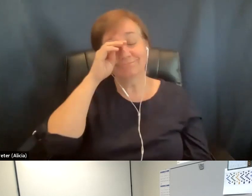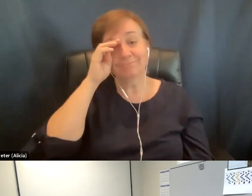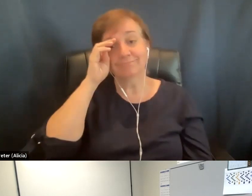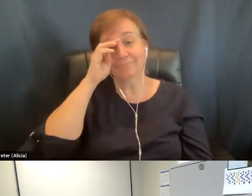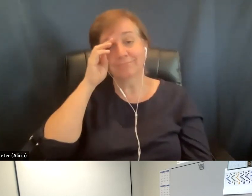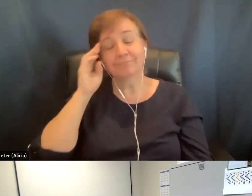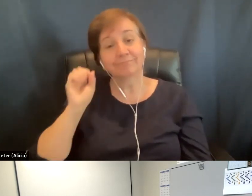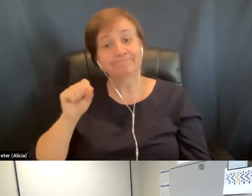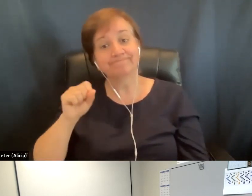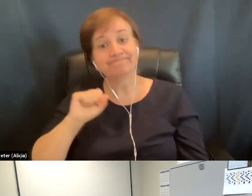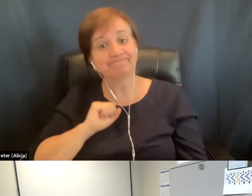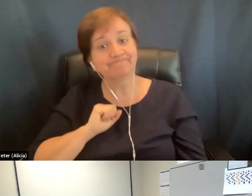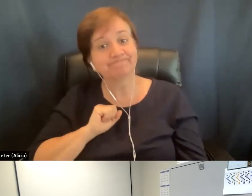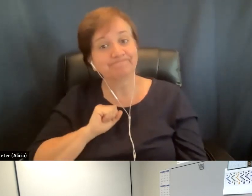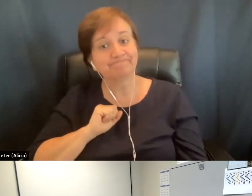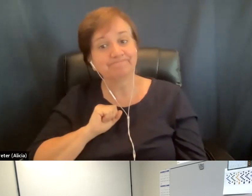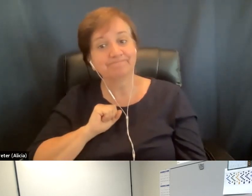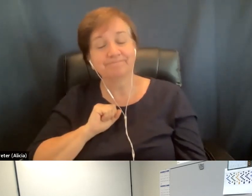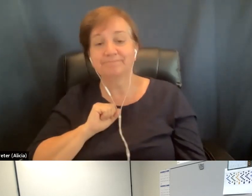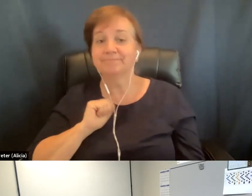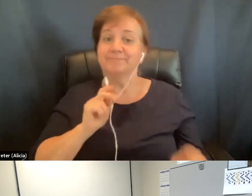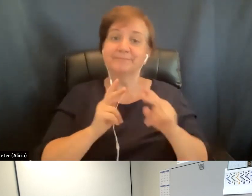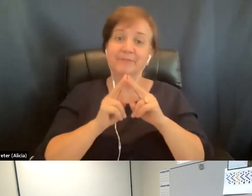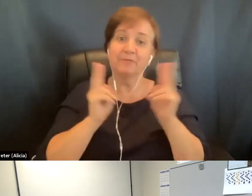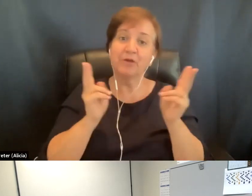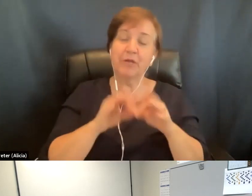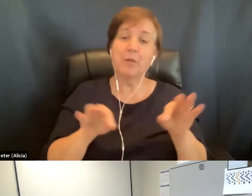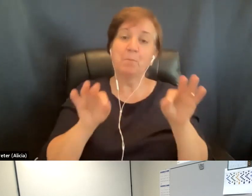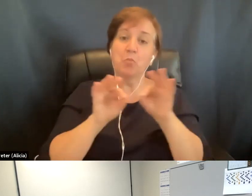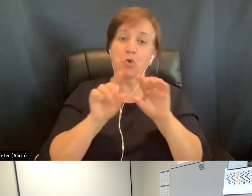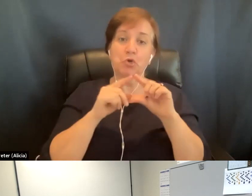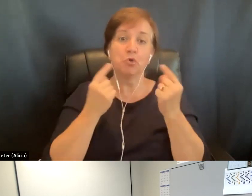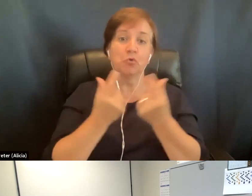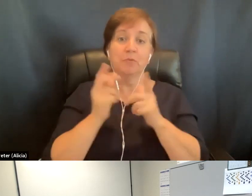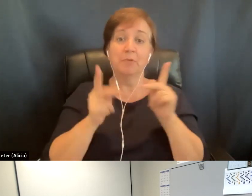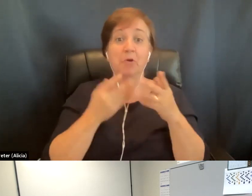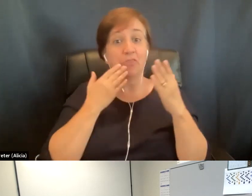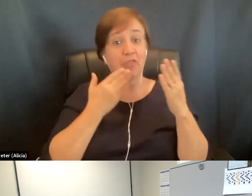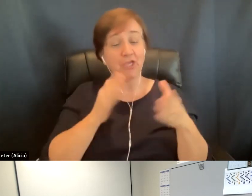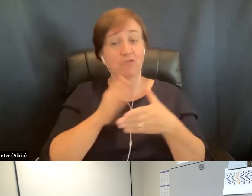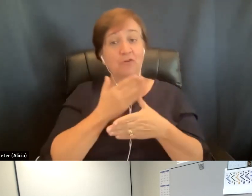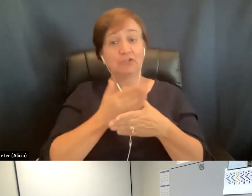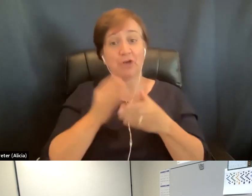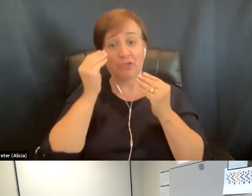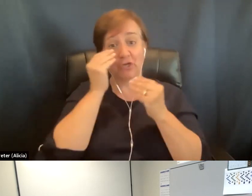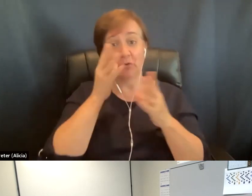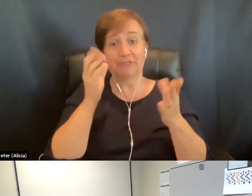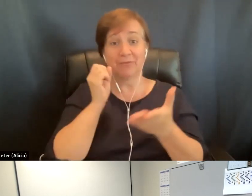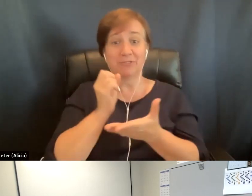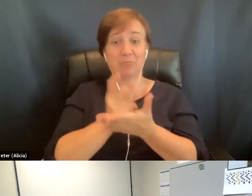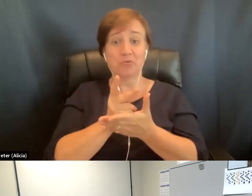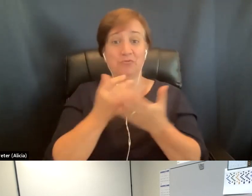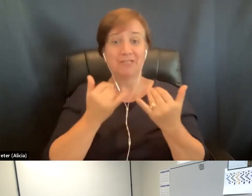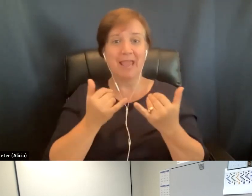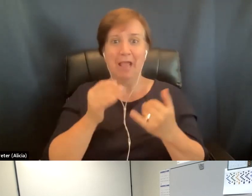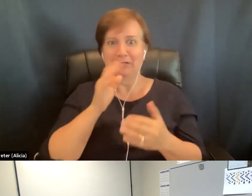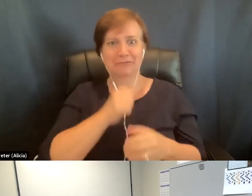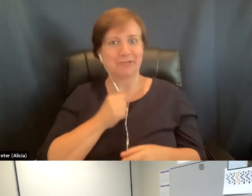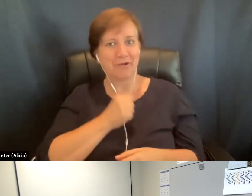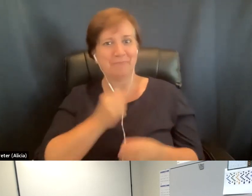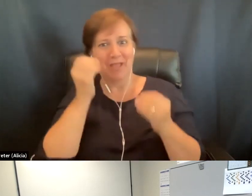Dr. Elsa Villarino: That is a very important group, and thank you for sharing the news that it has been approved today and i'm sorry to have outdated information it's like.